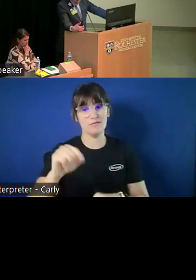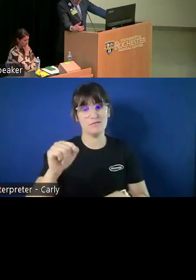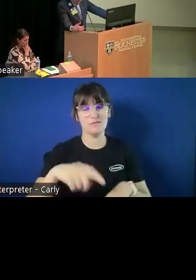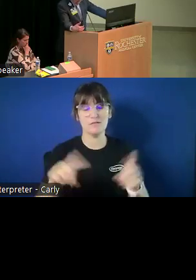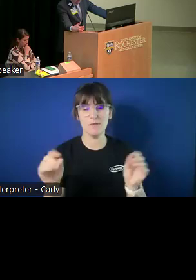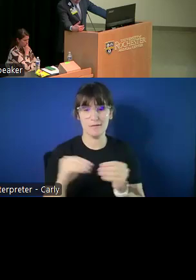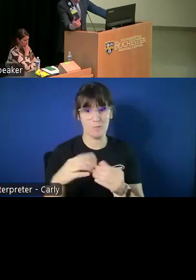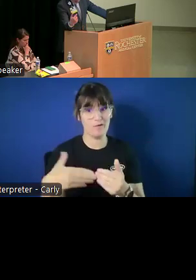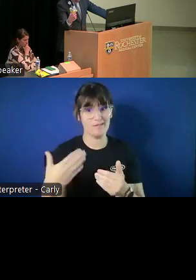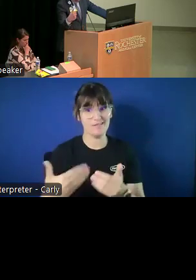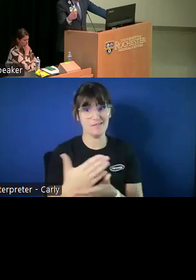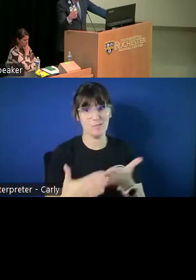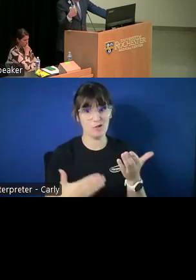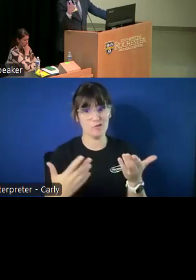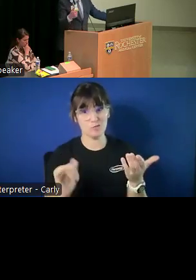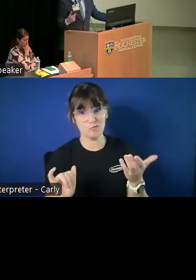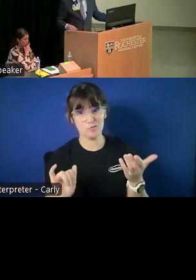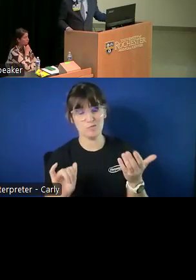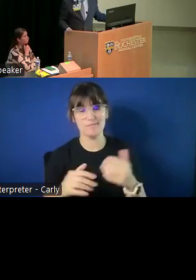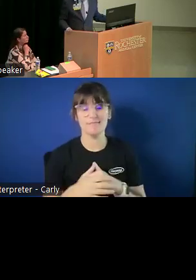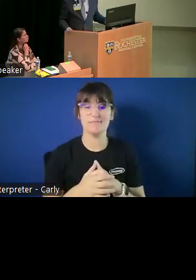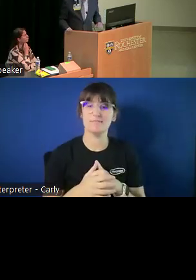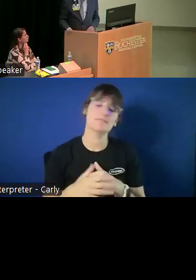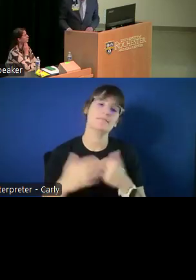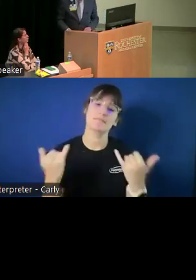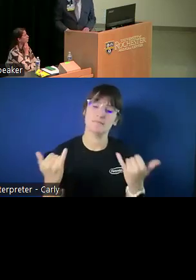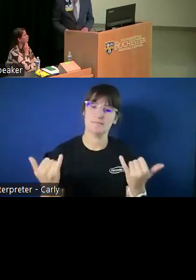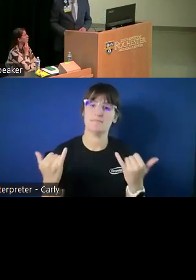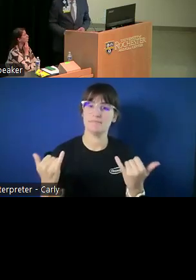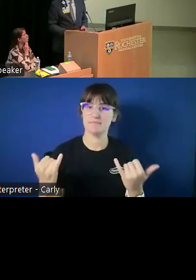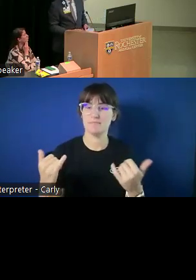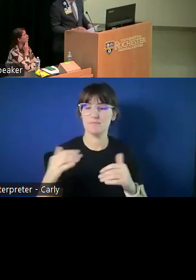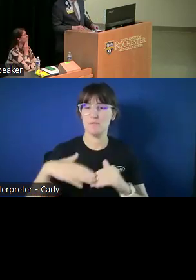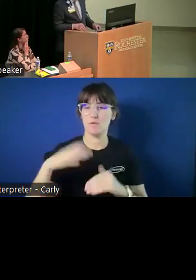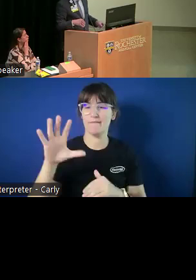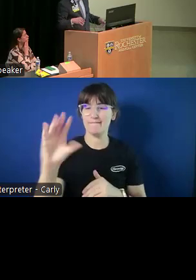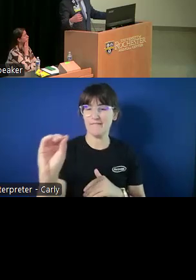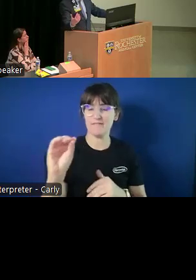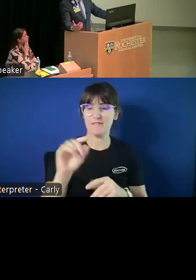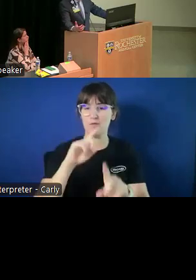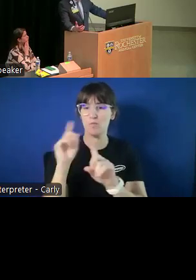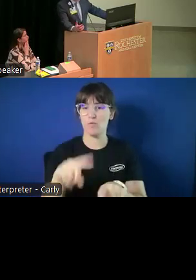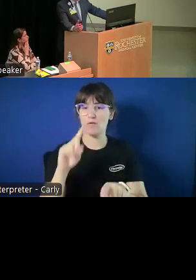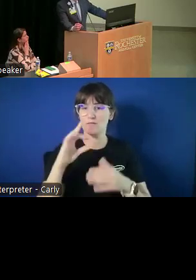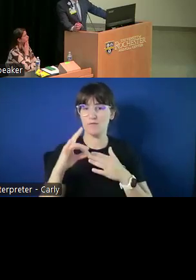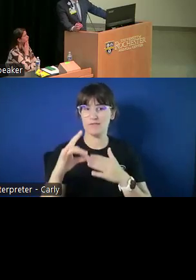parts uh we've now built over 50 local reports for leadership and well-being representatives and